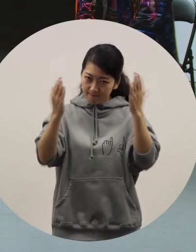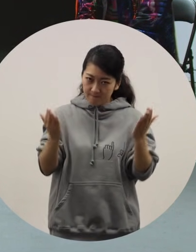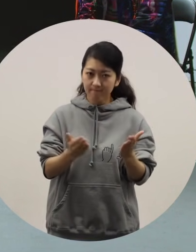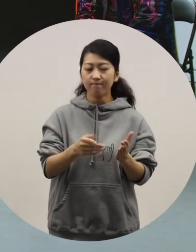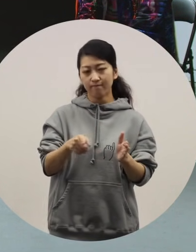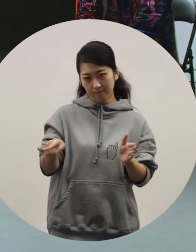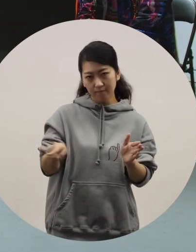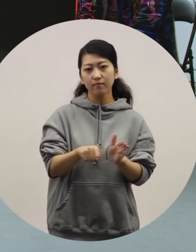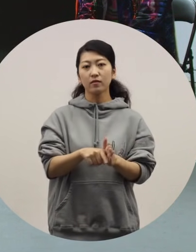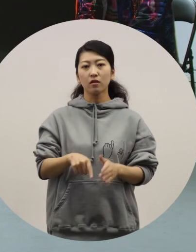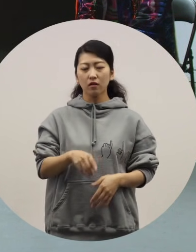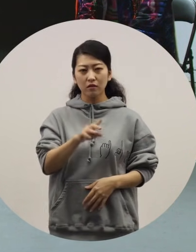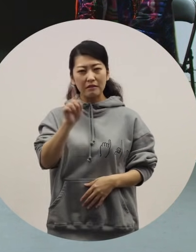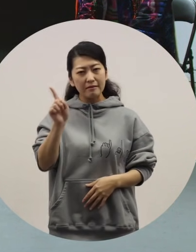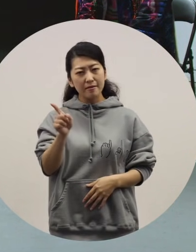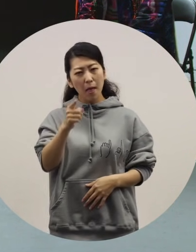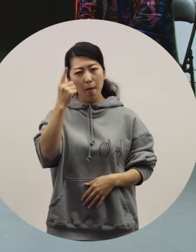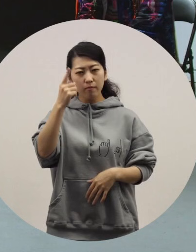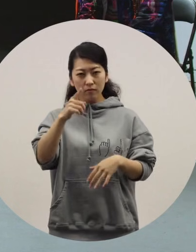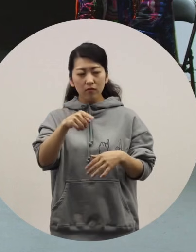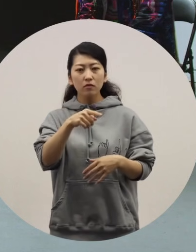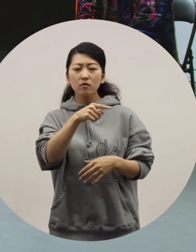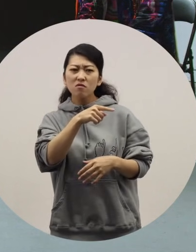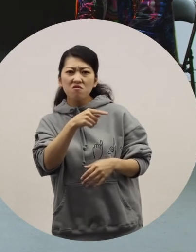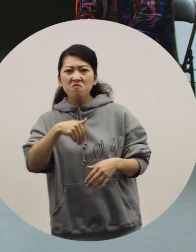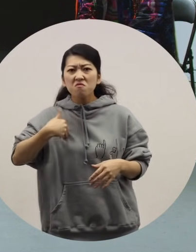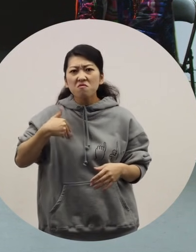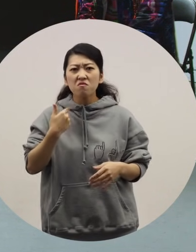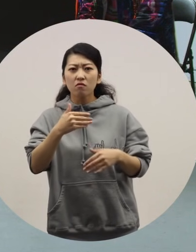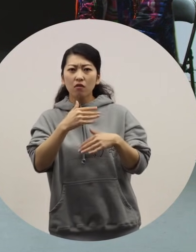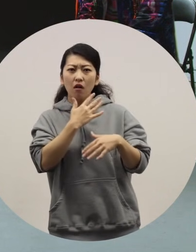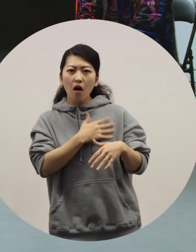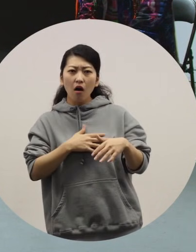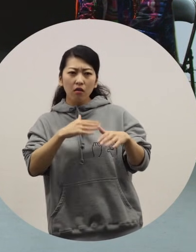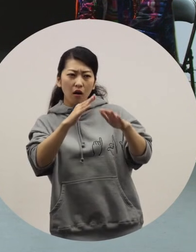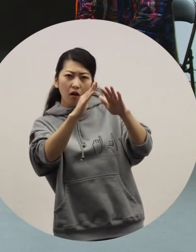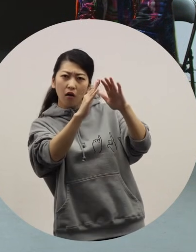the bodies of natural creatures